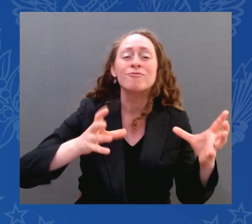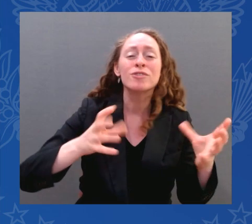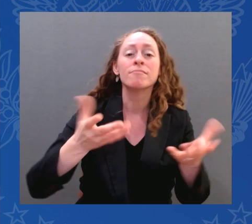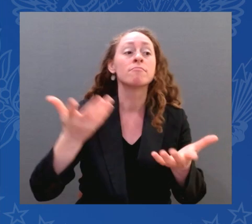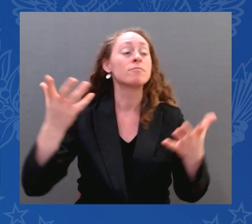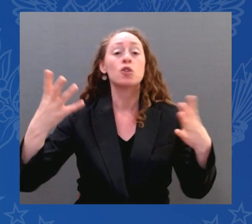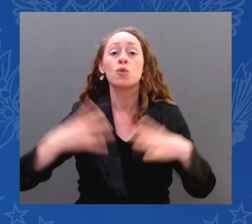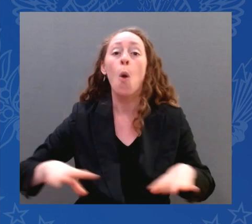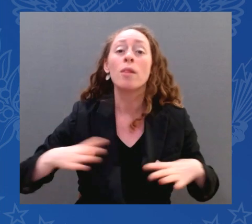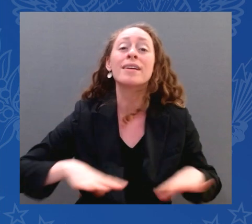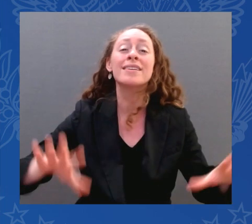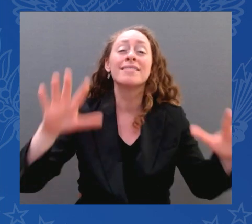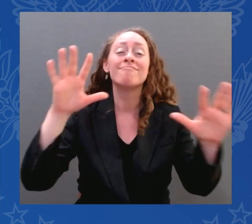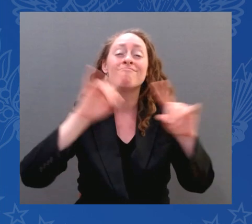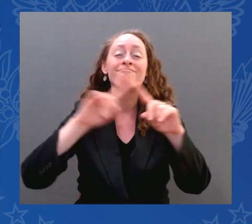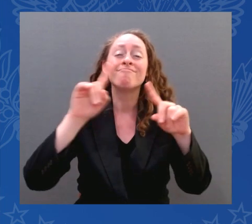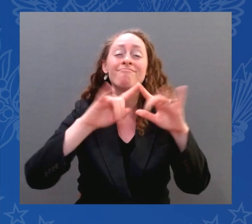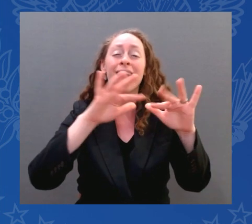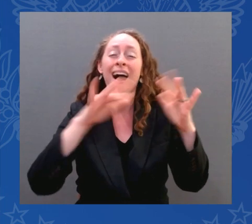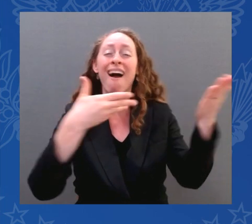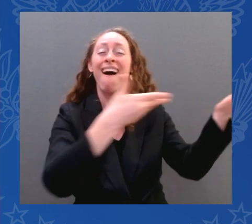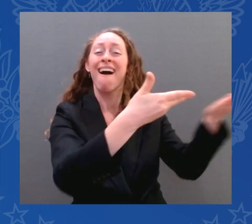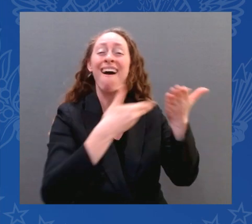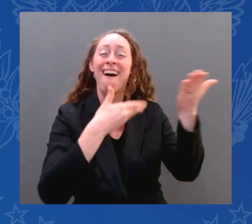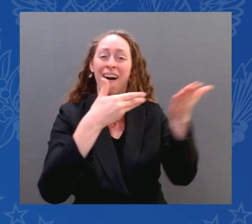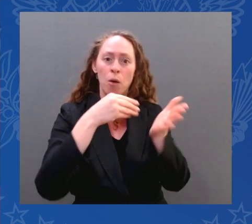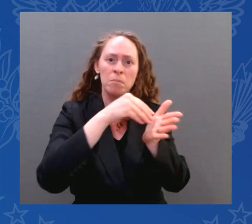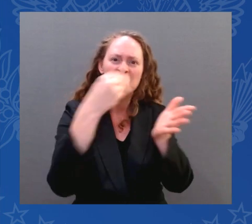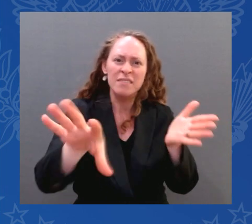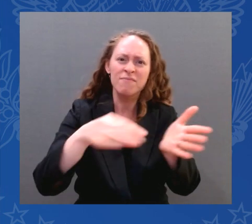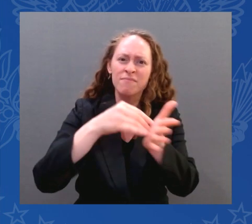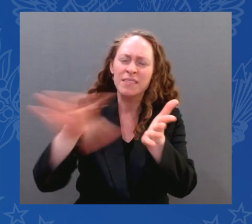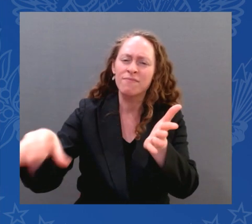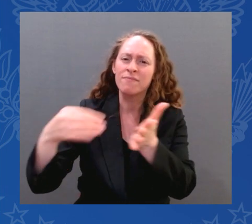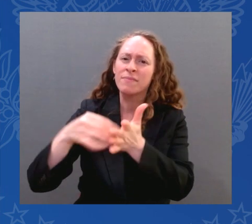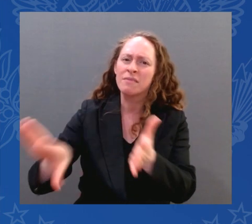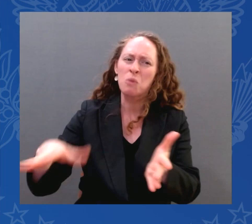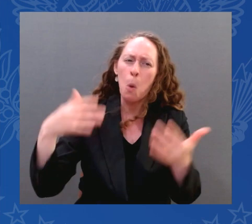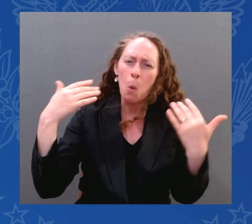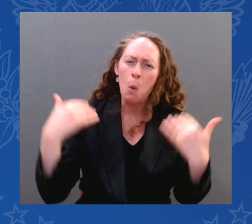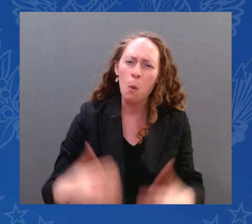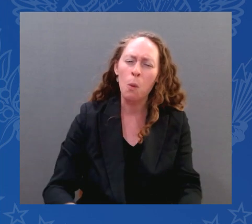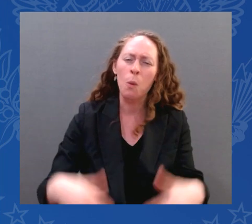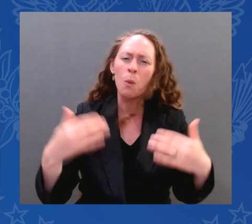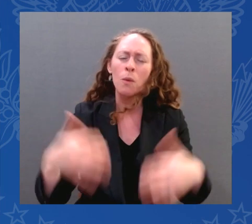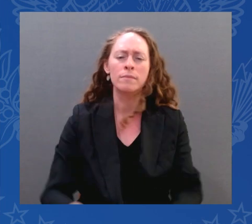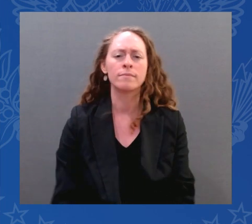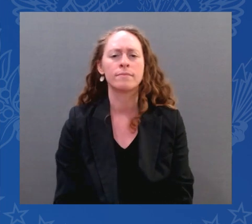In addition, these foreign owned carriers have also been refusing to carry American made products back to Asia.